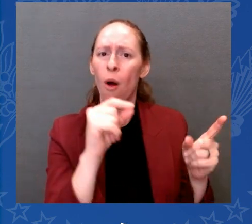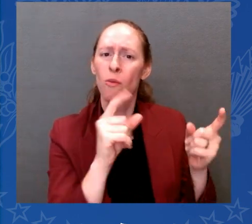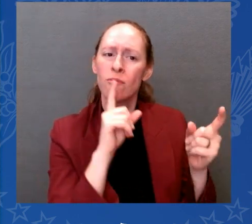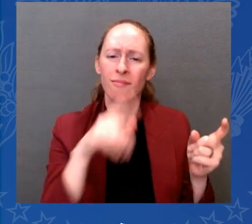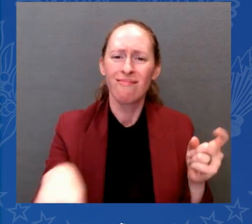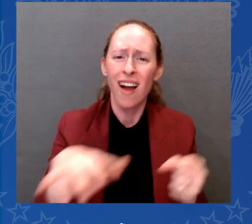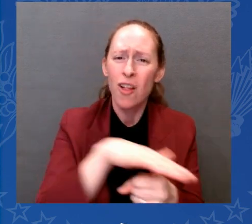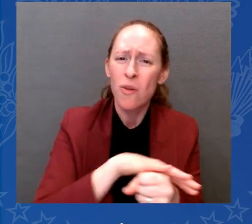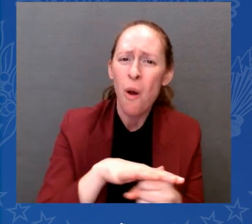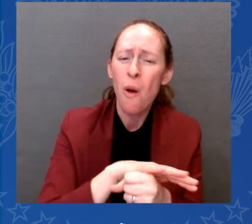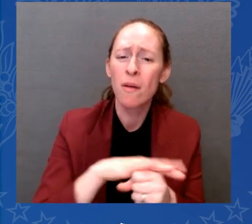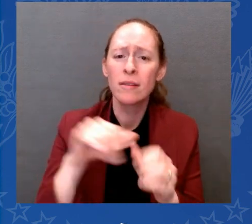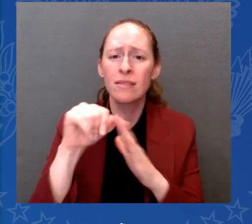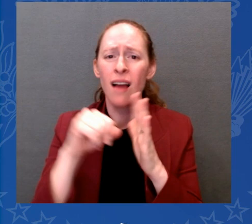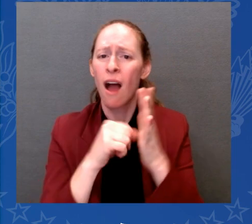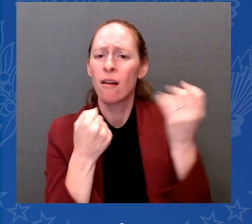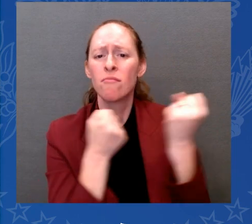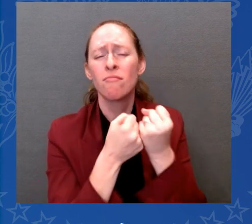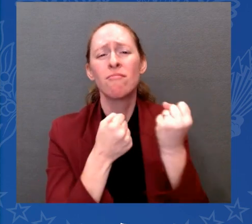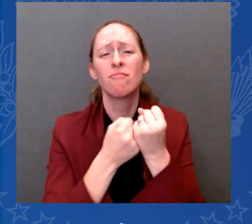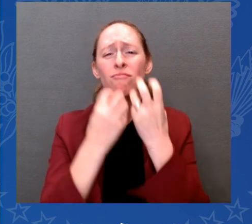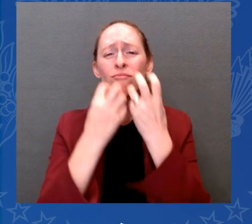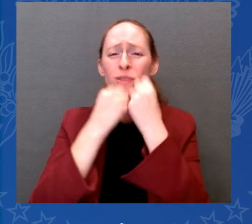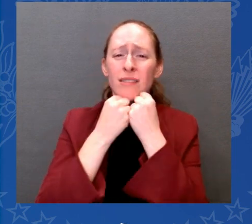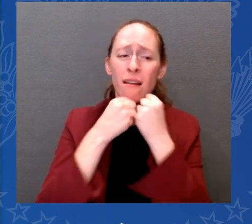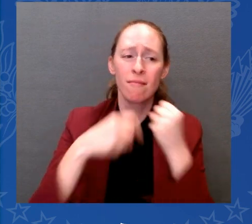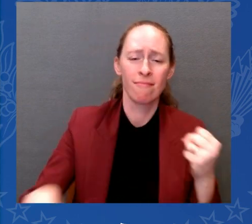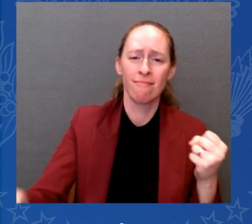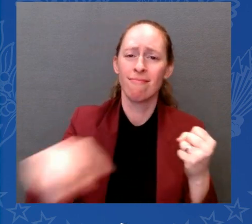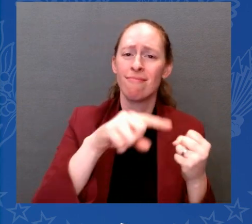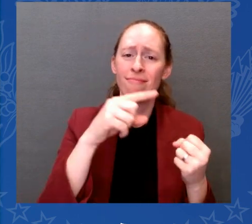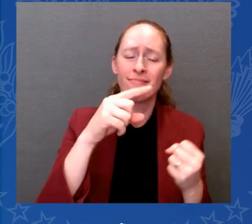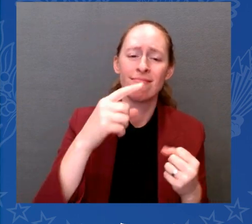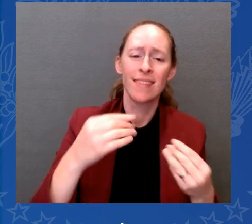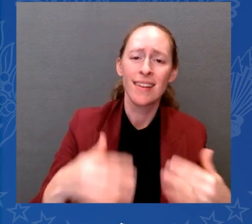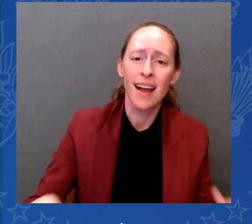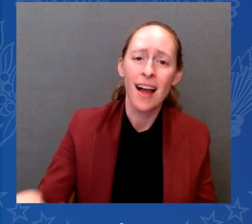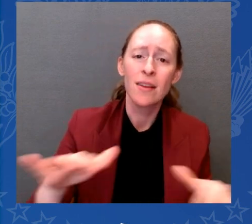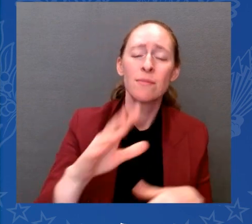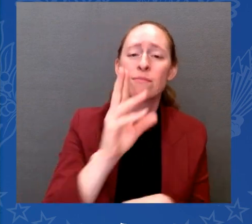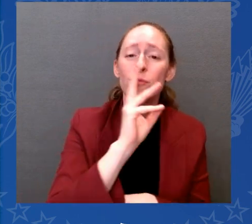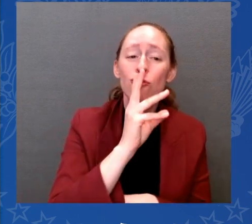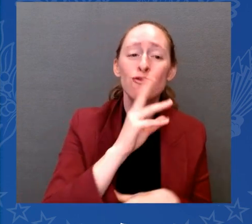aspen groves in the Thompson Divide area. Let me be clear: There is no current